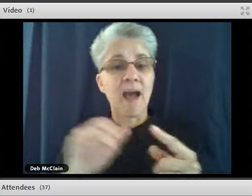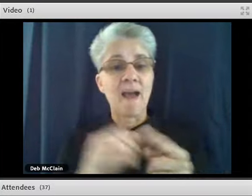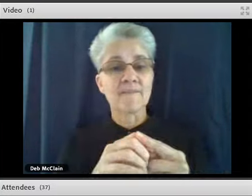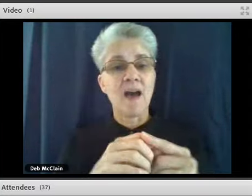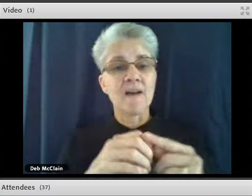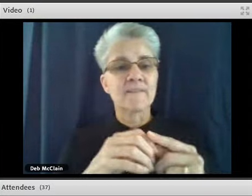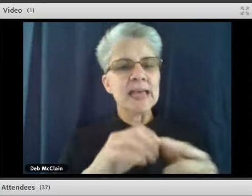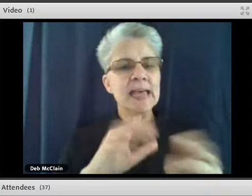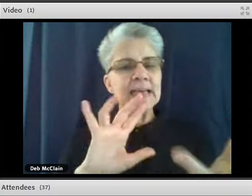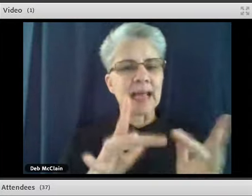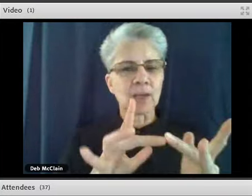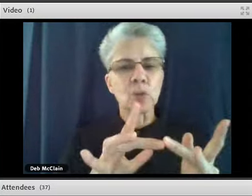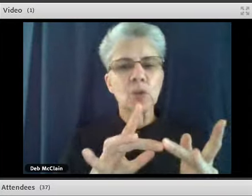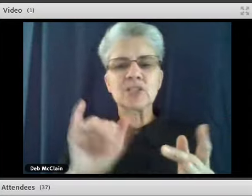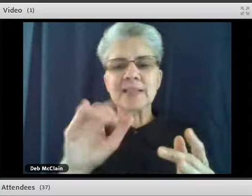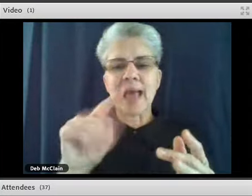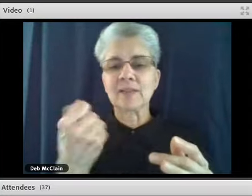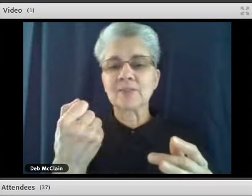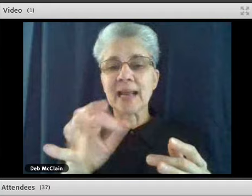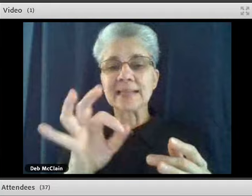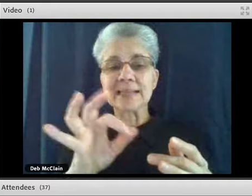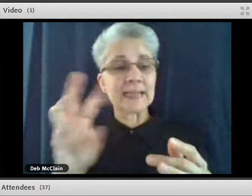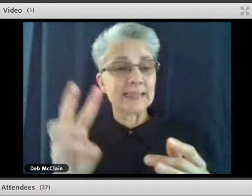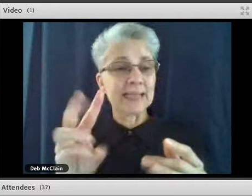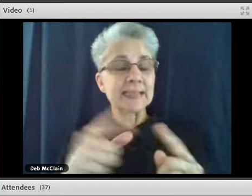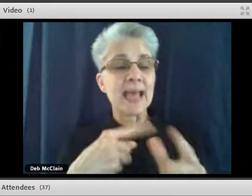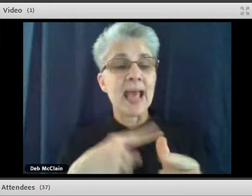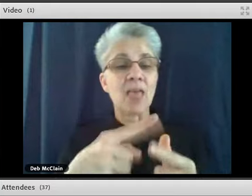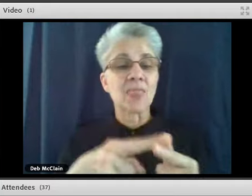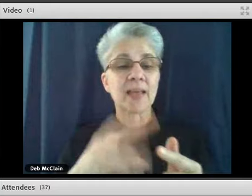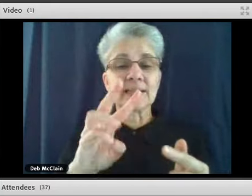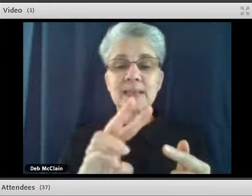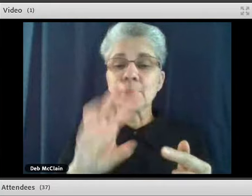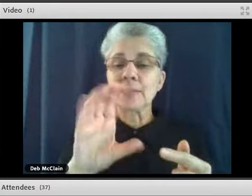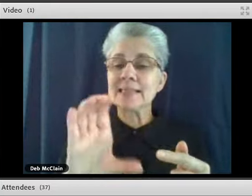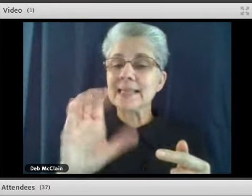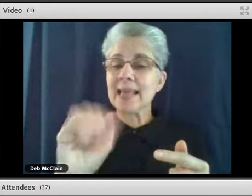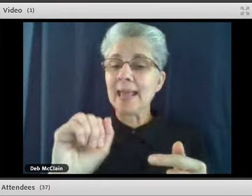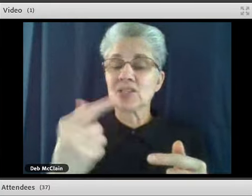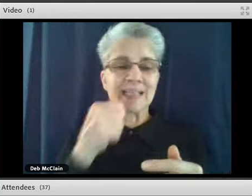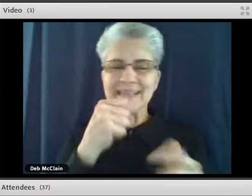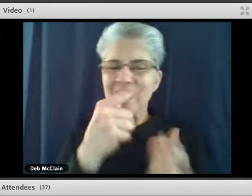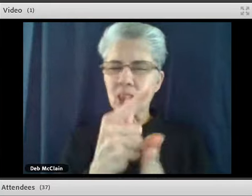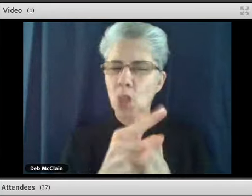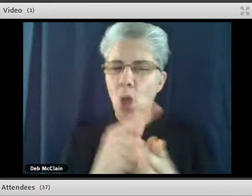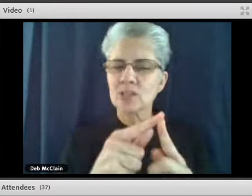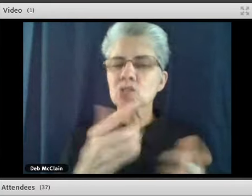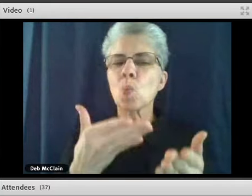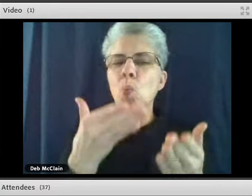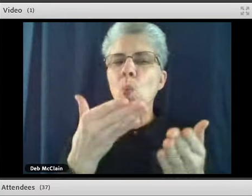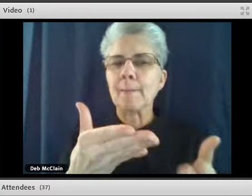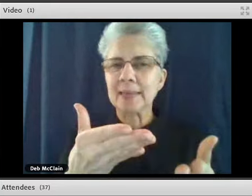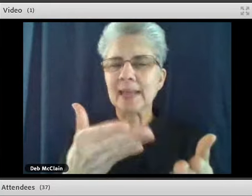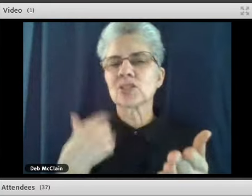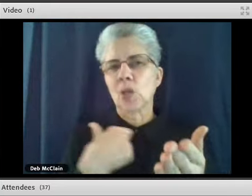of the Telecommunications Act of 1996. And then, there's the WCAG. The WCAG is not a law. It's just recommendations.